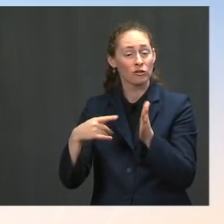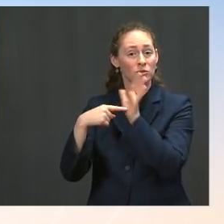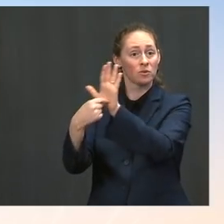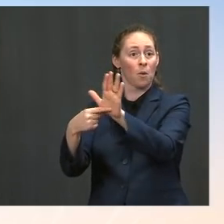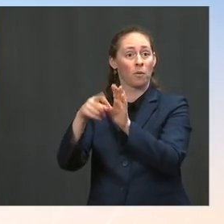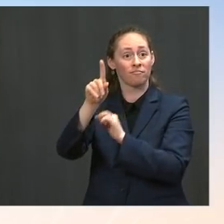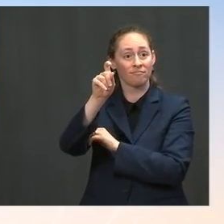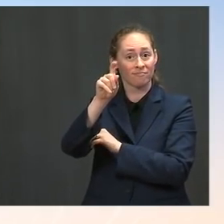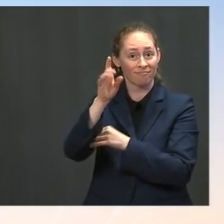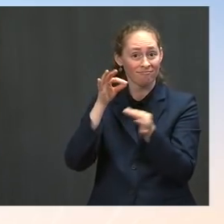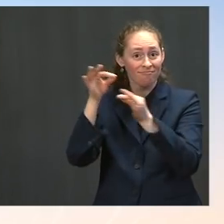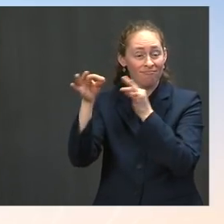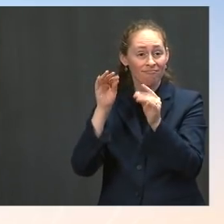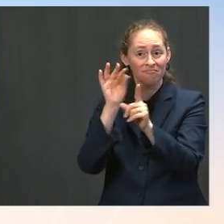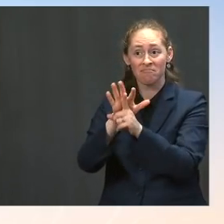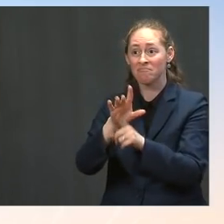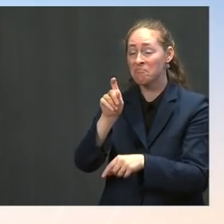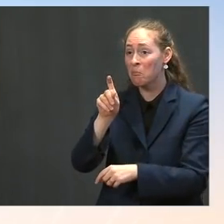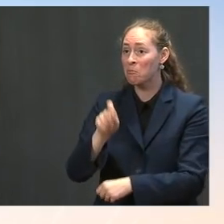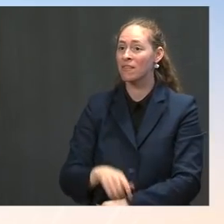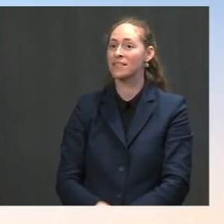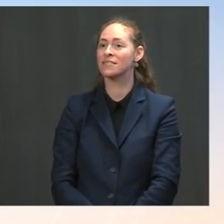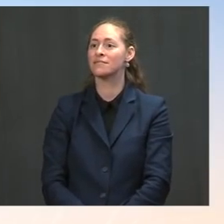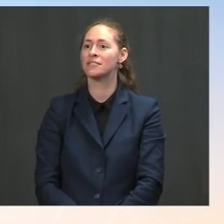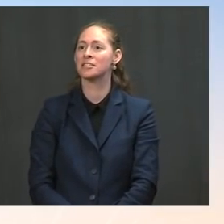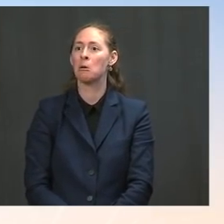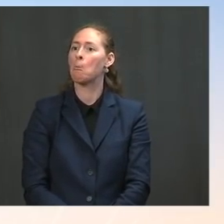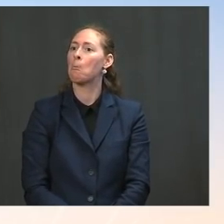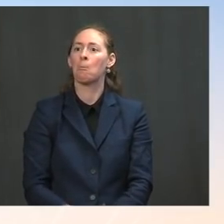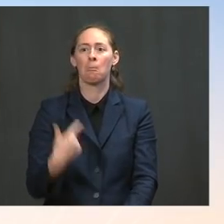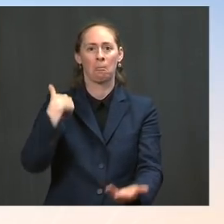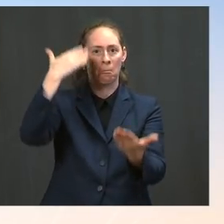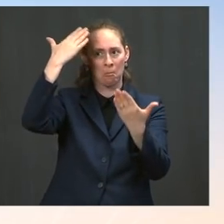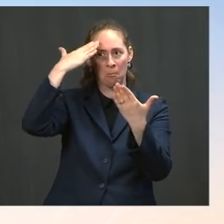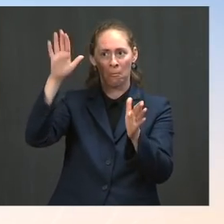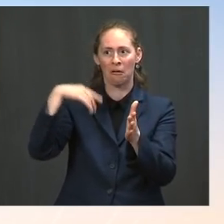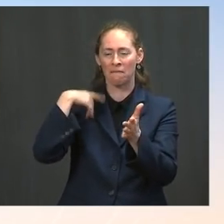Ms. Psaki: I don't have anything more for you on private asks. It wouldn't have come directly from the President,